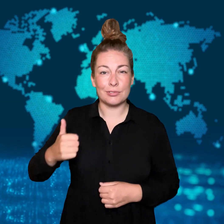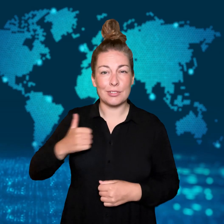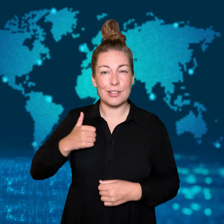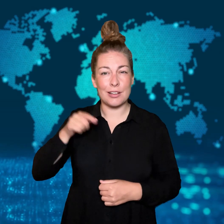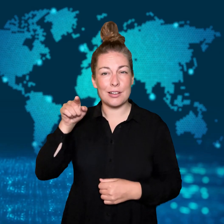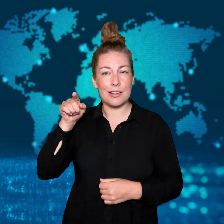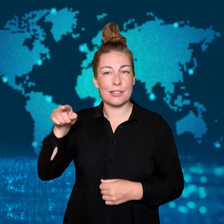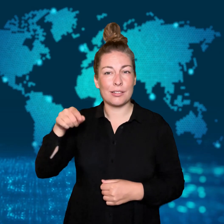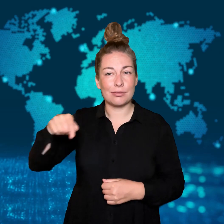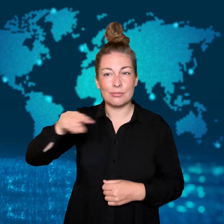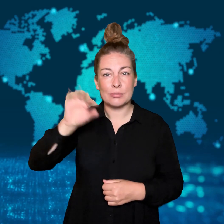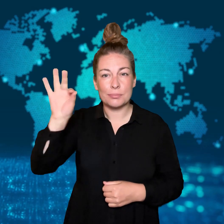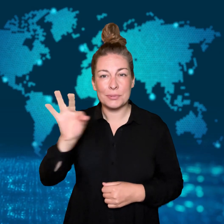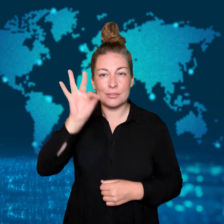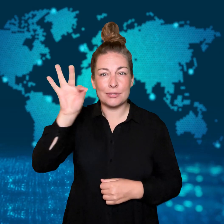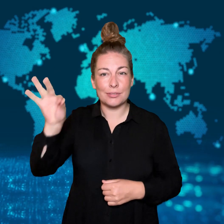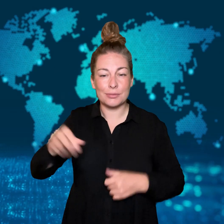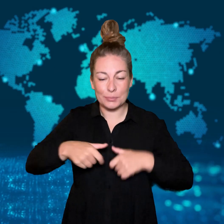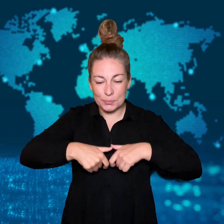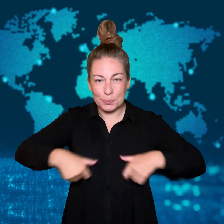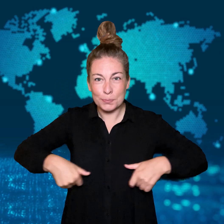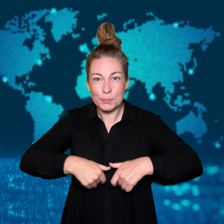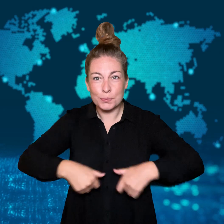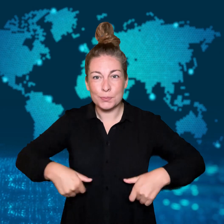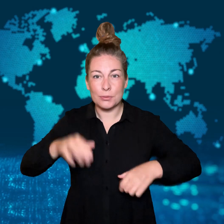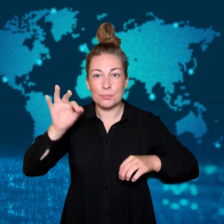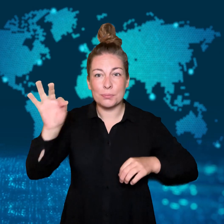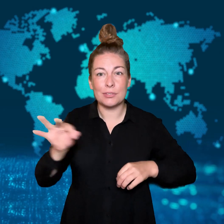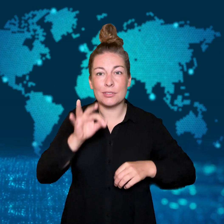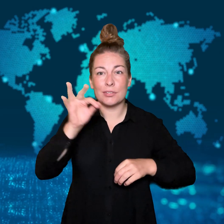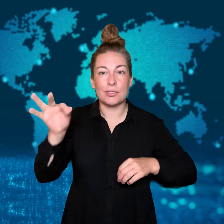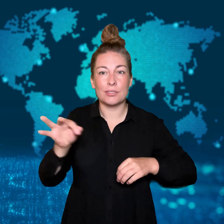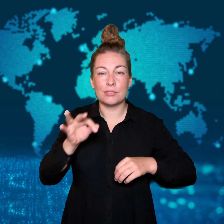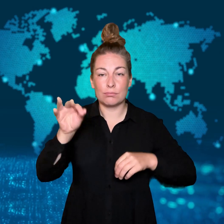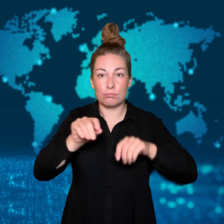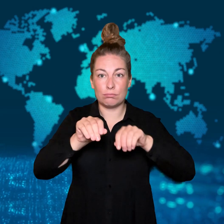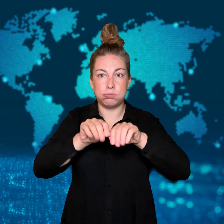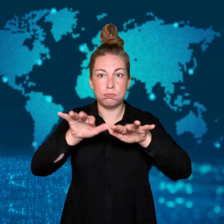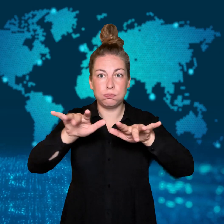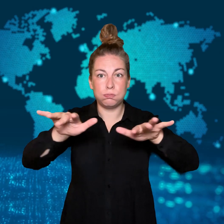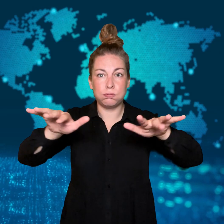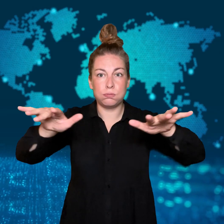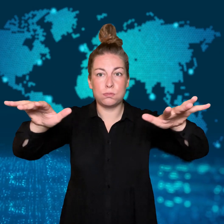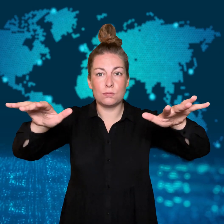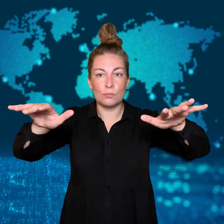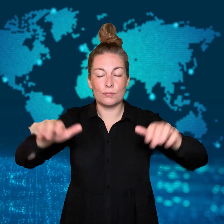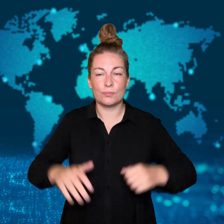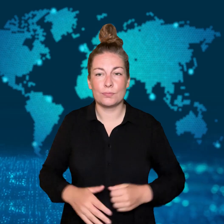Spilled bees rescue